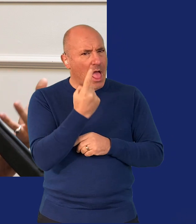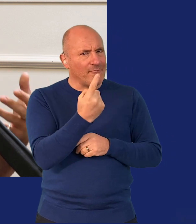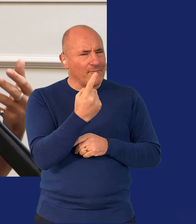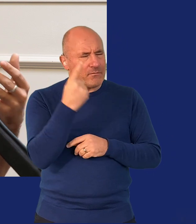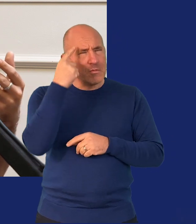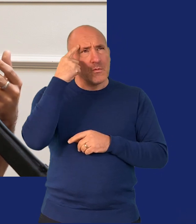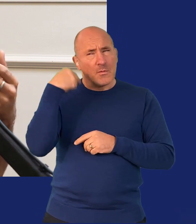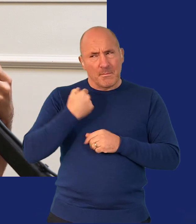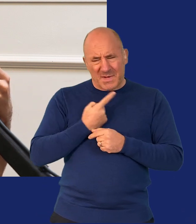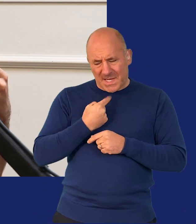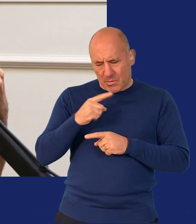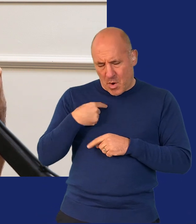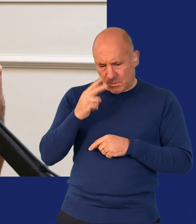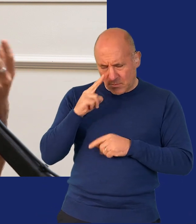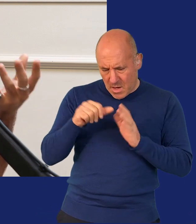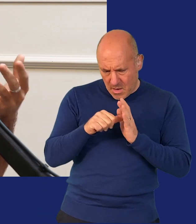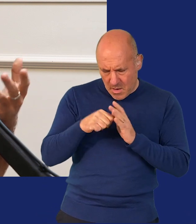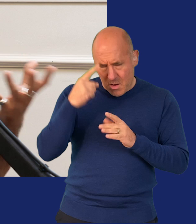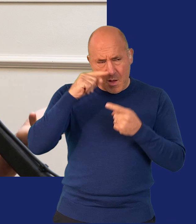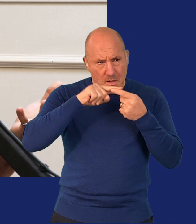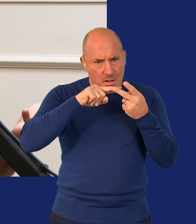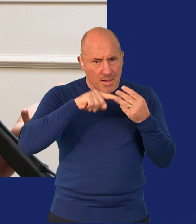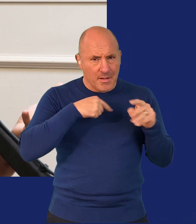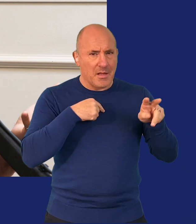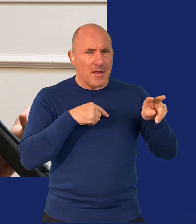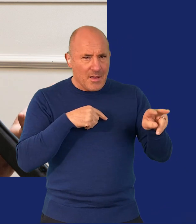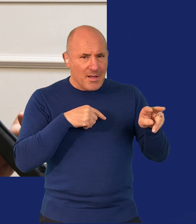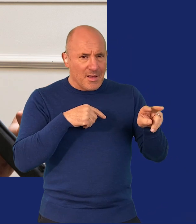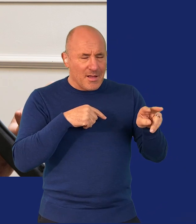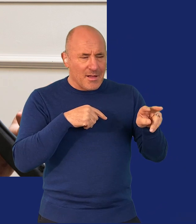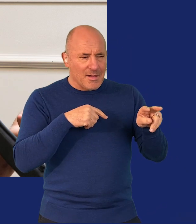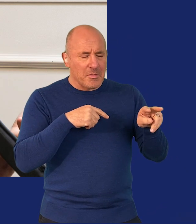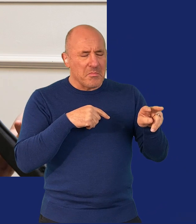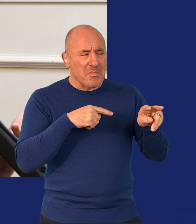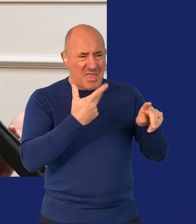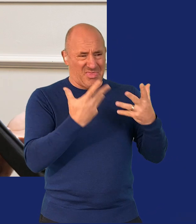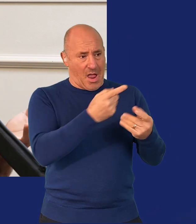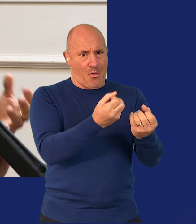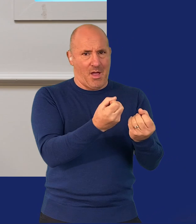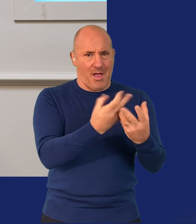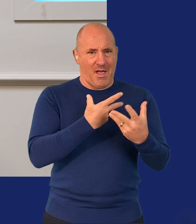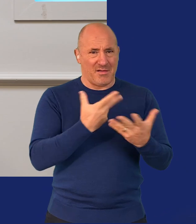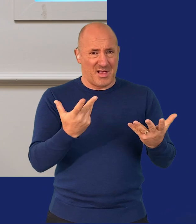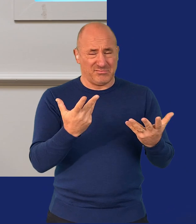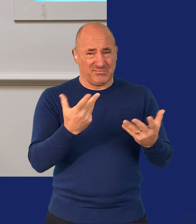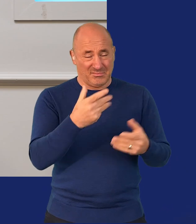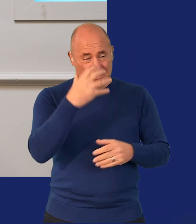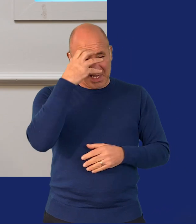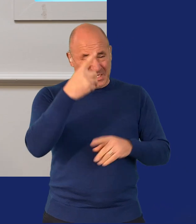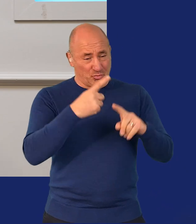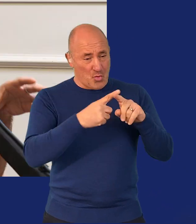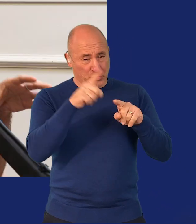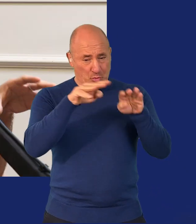impacts you and like you just then talking saying that it's